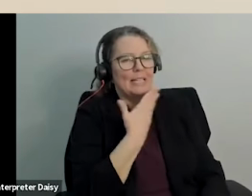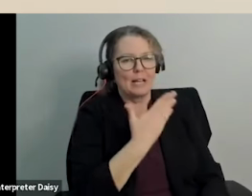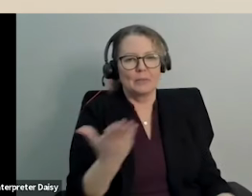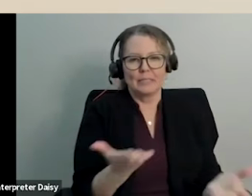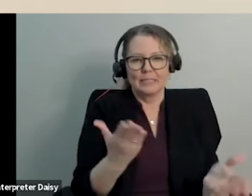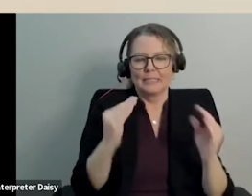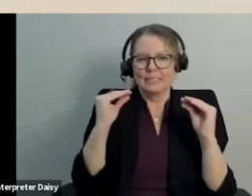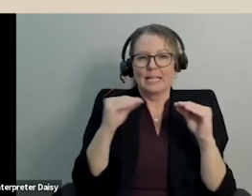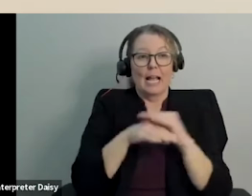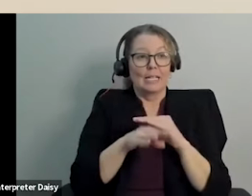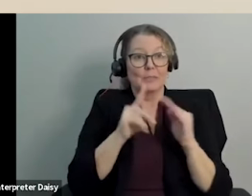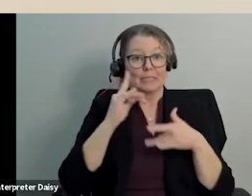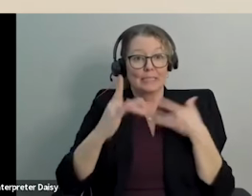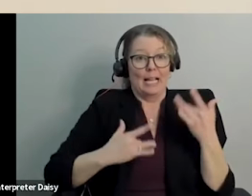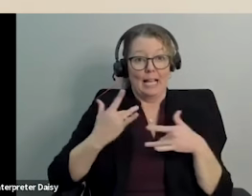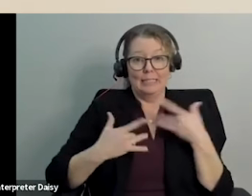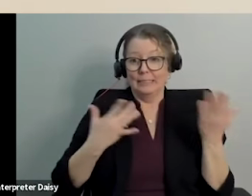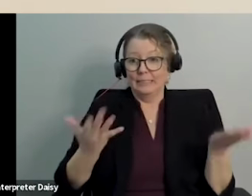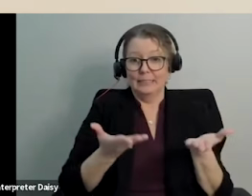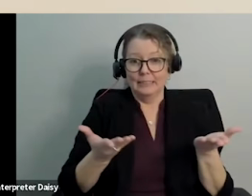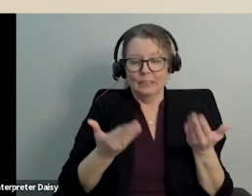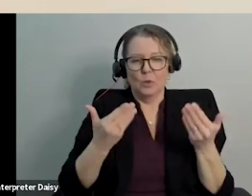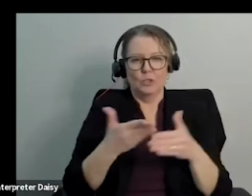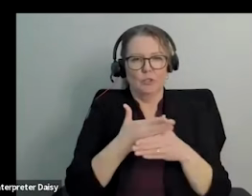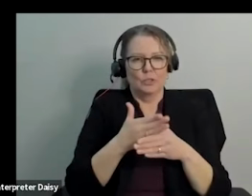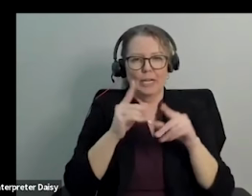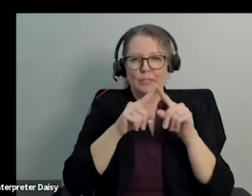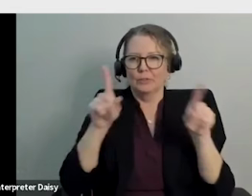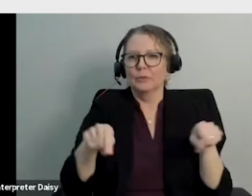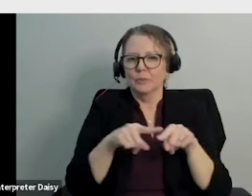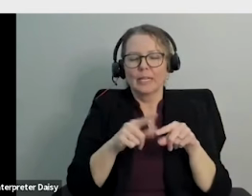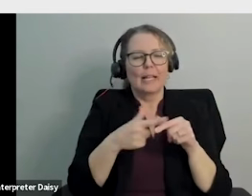So excited to be here. I'm gonna go ahead and share my screen and we'll get started.